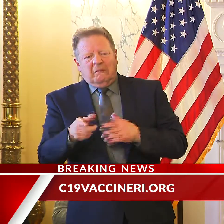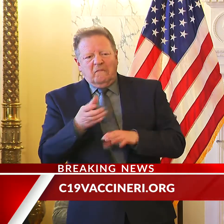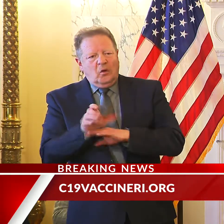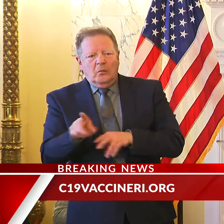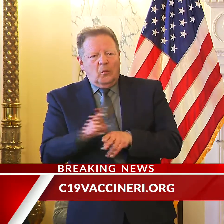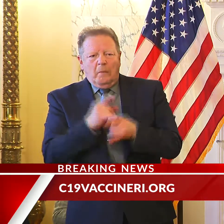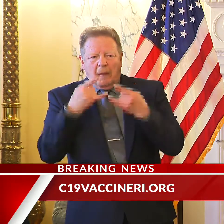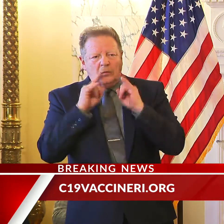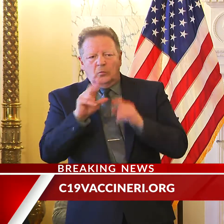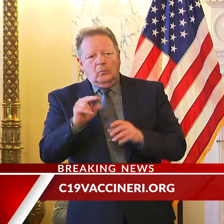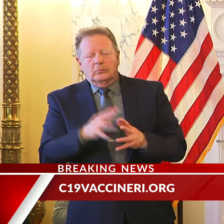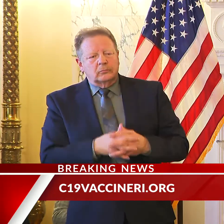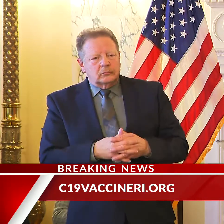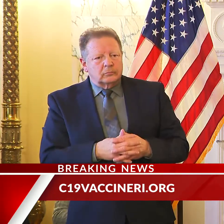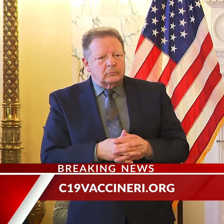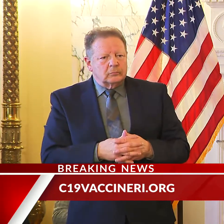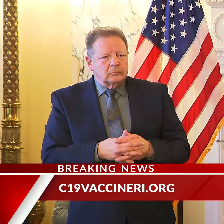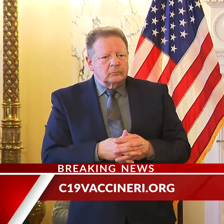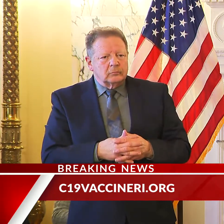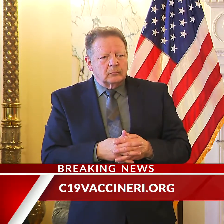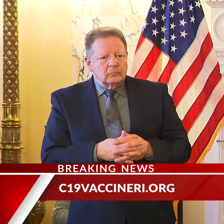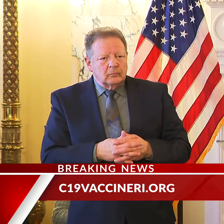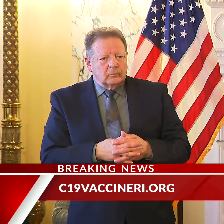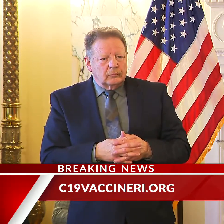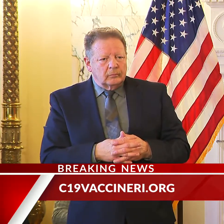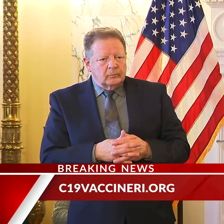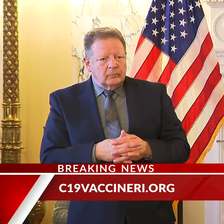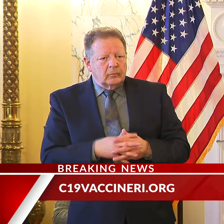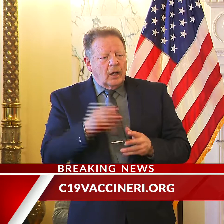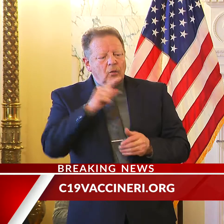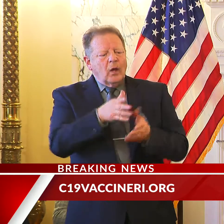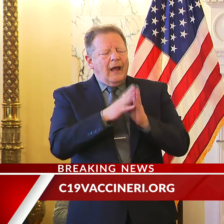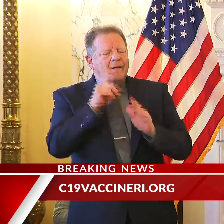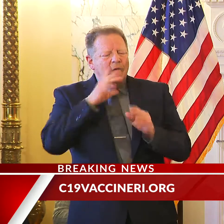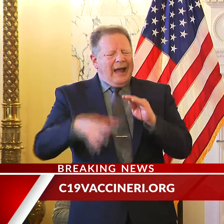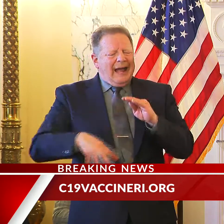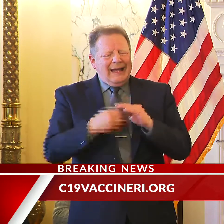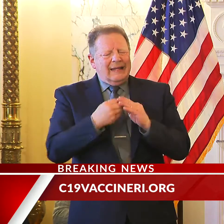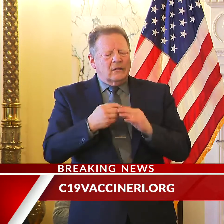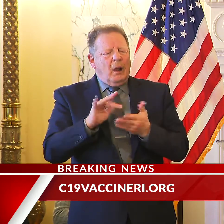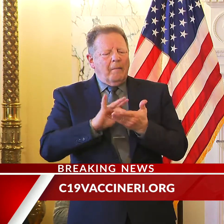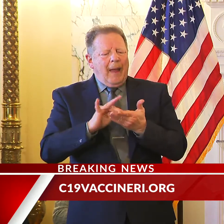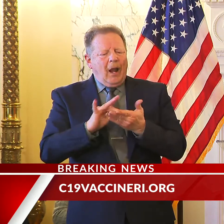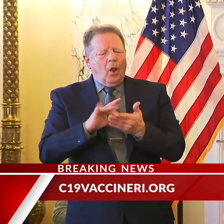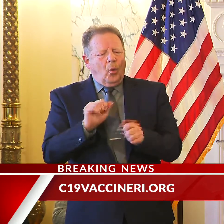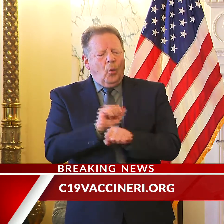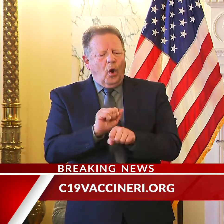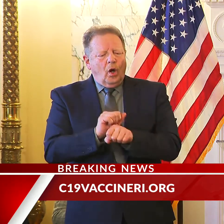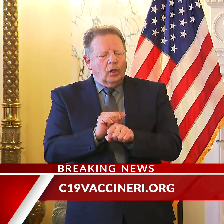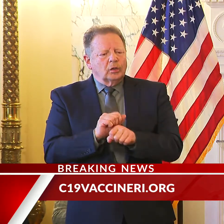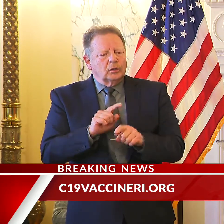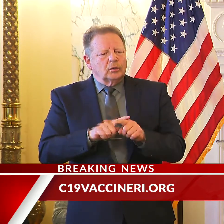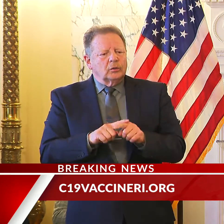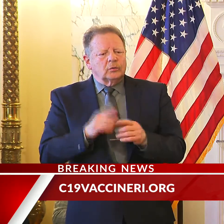QUARTER. THE HOCKEY PLAYERS IN THE COURT I DON'T I DON'T SEE THEN I KNOW THAT ASKING FEMA